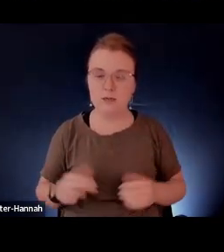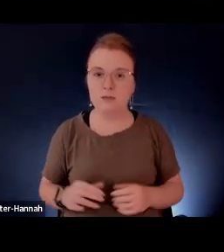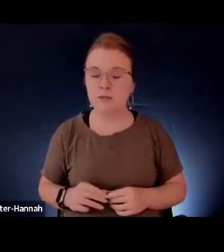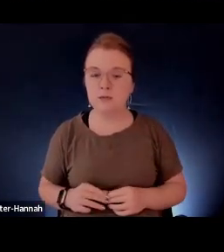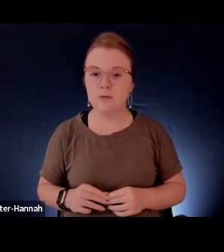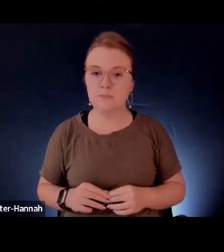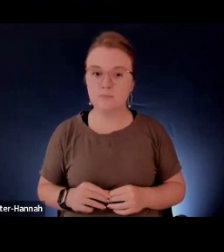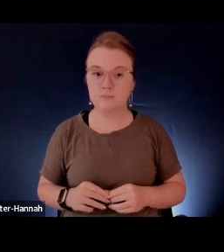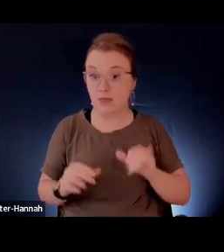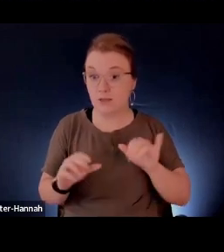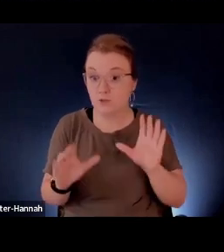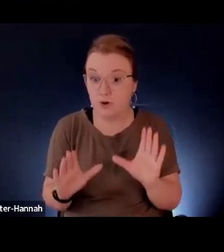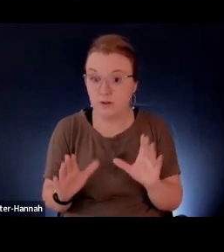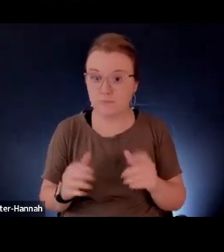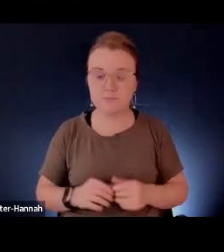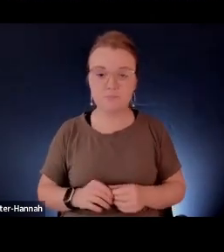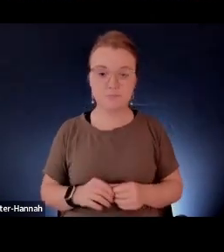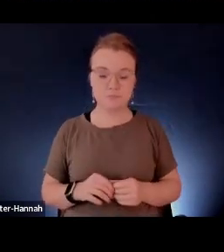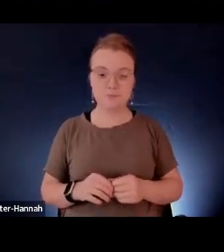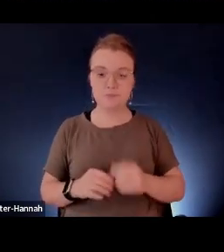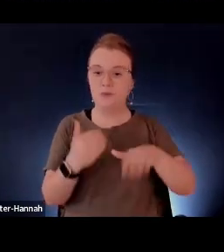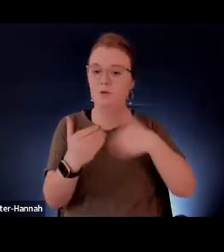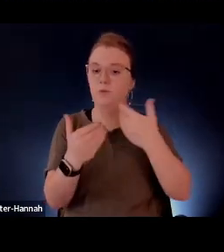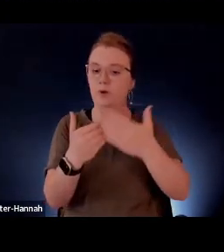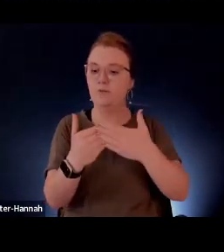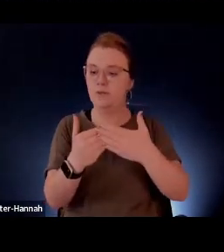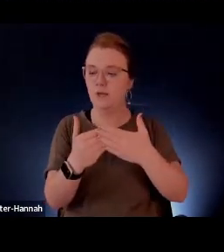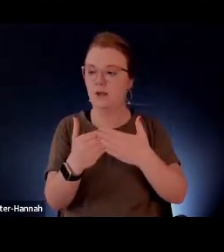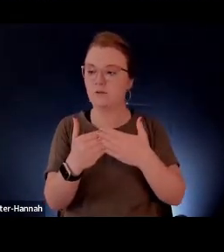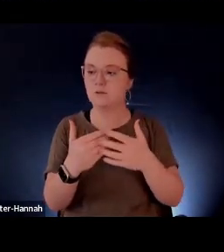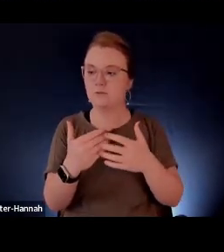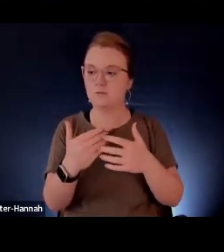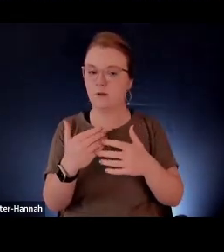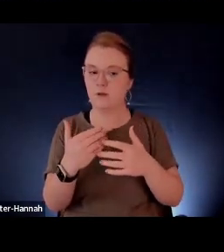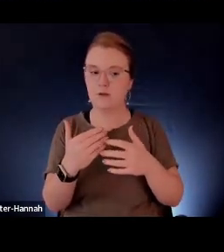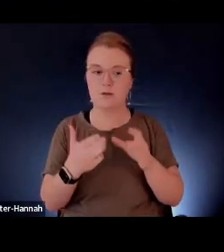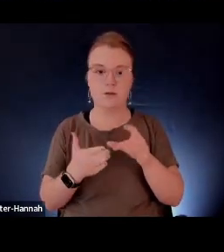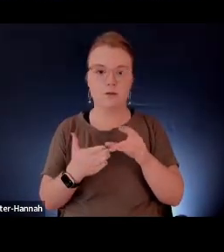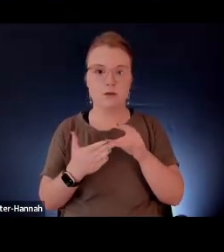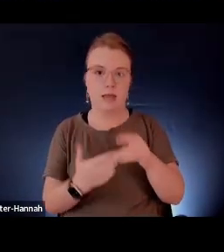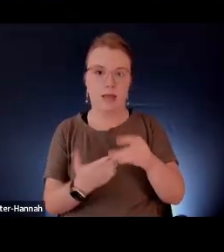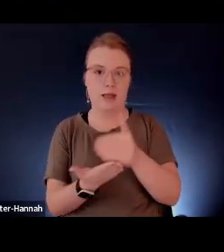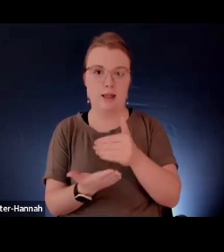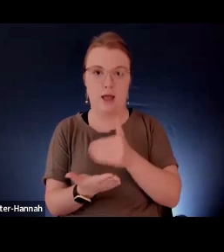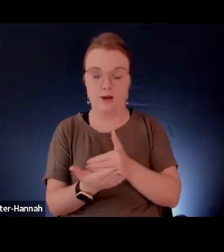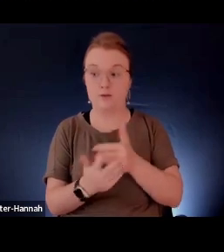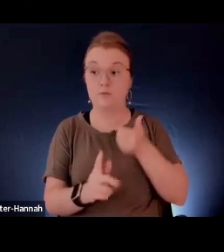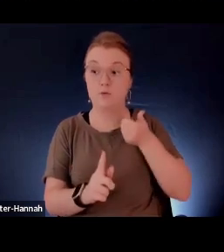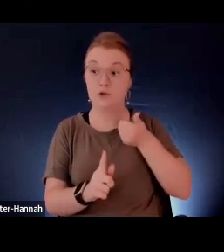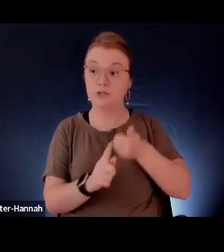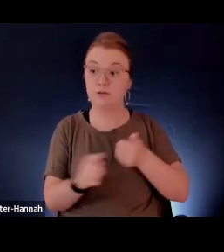And so, let's go on to the next guideline, which is self-regulation and goal setting.